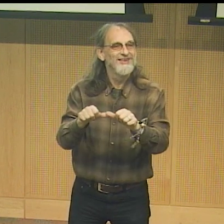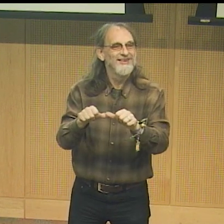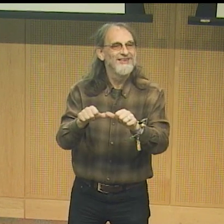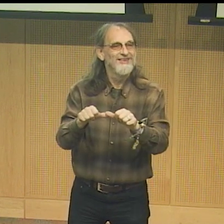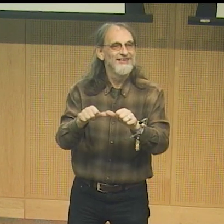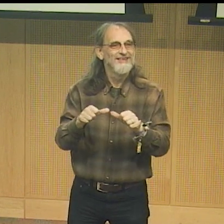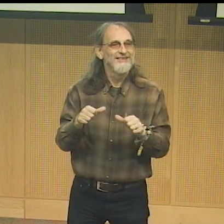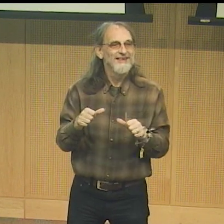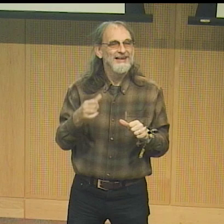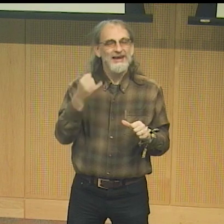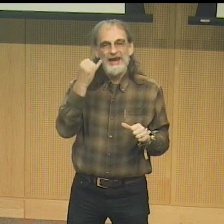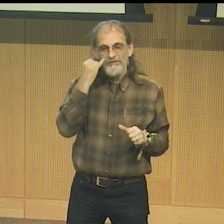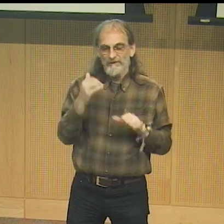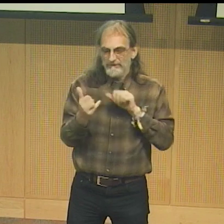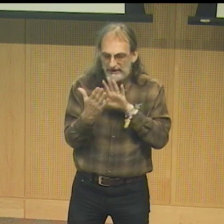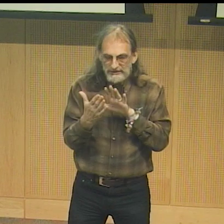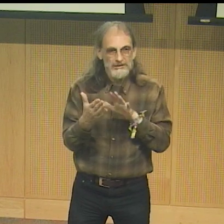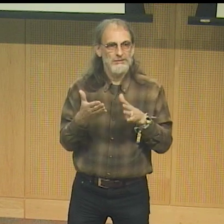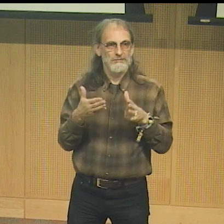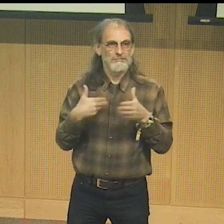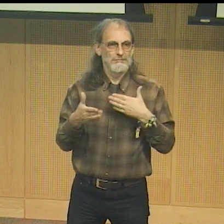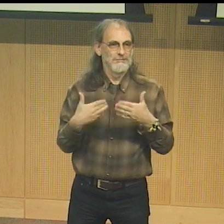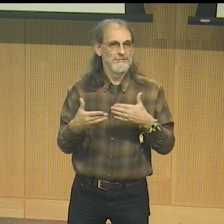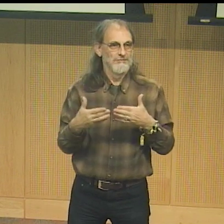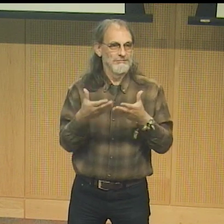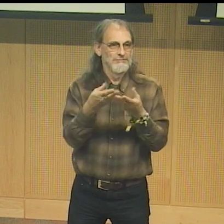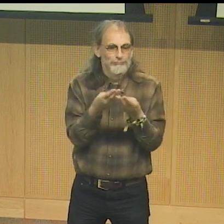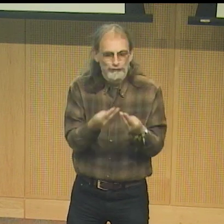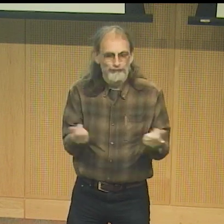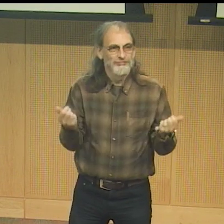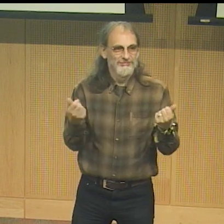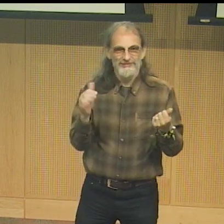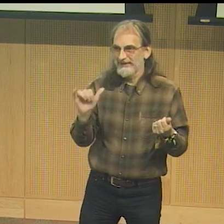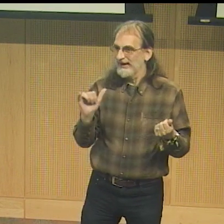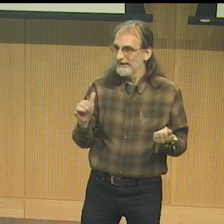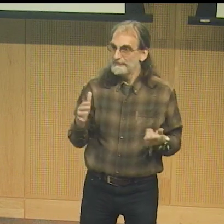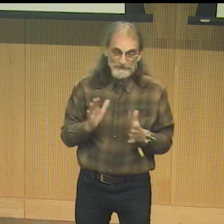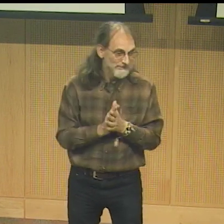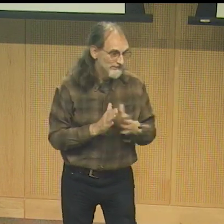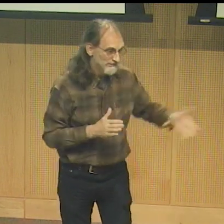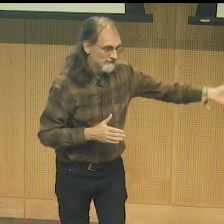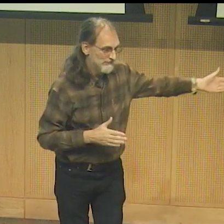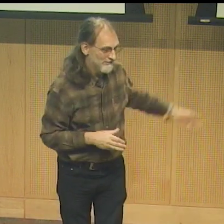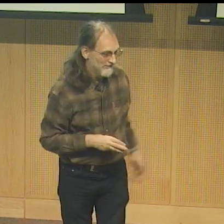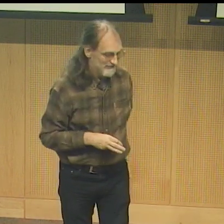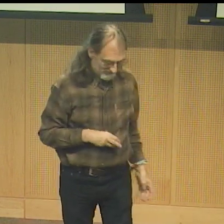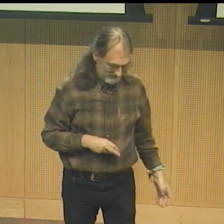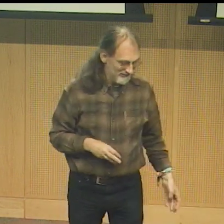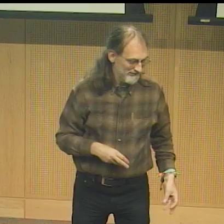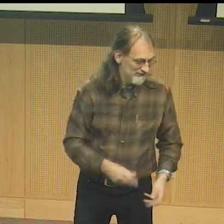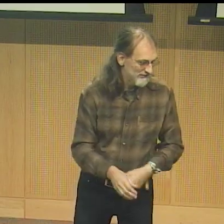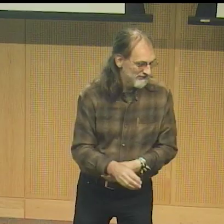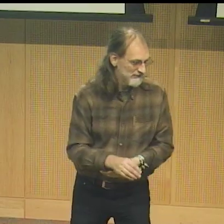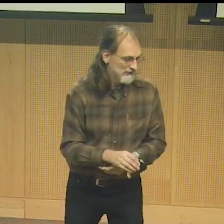We may assume that the damage isn't permanent, but I think that we just haven't gotten to really looking deeply at the concept.